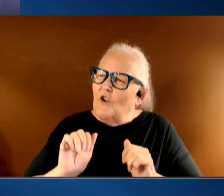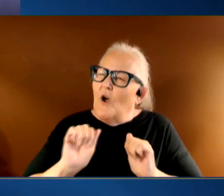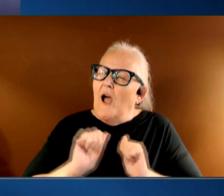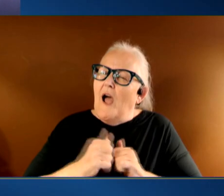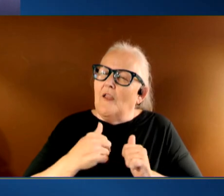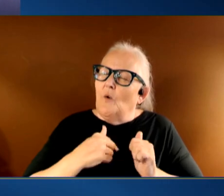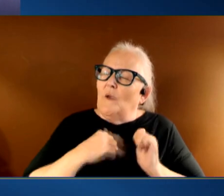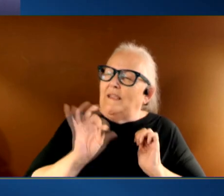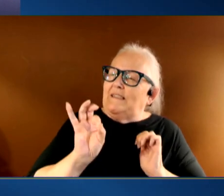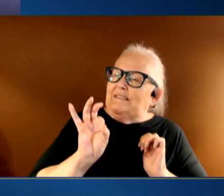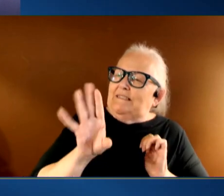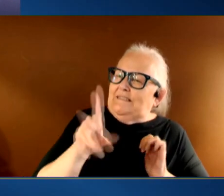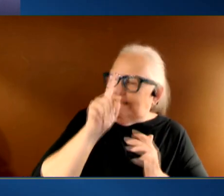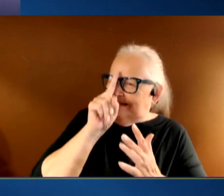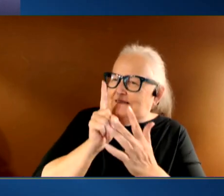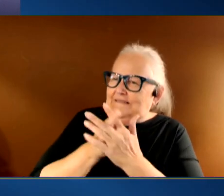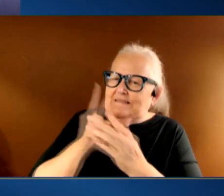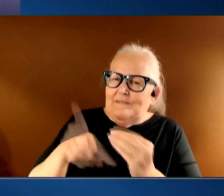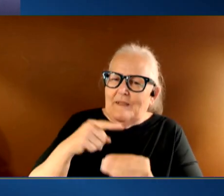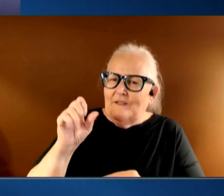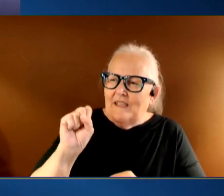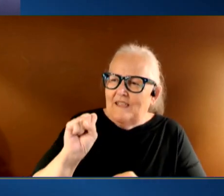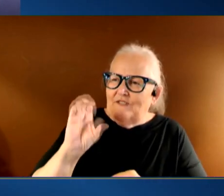But then when you start saying, if everyone knows what's going on,